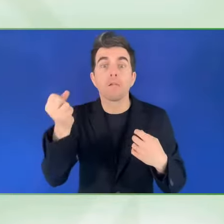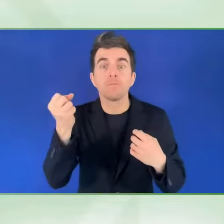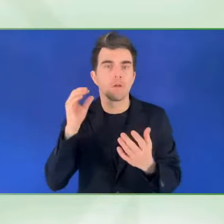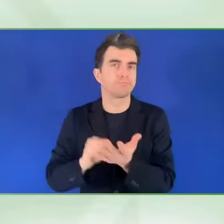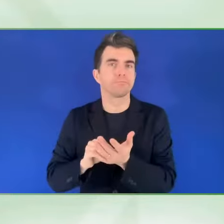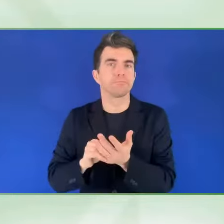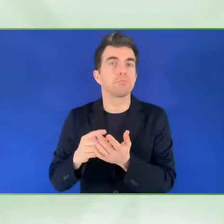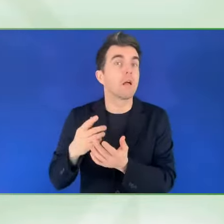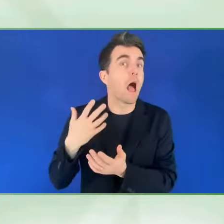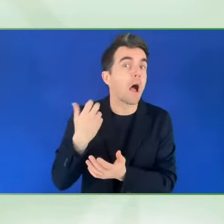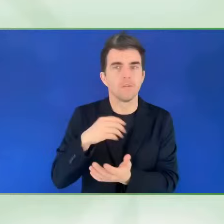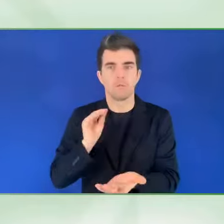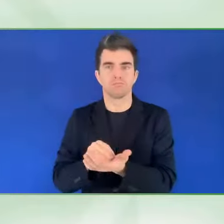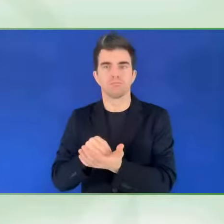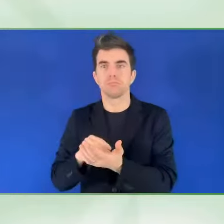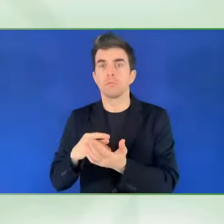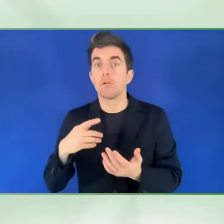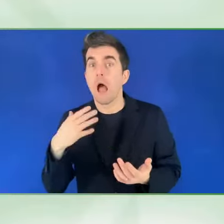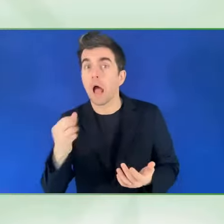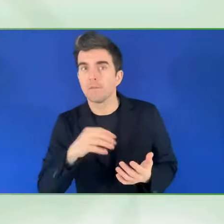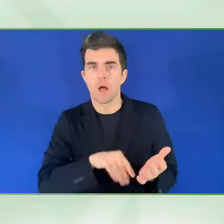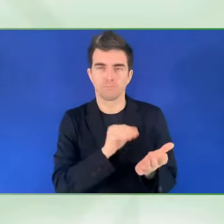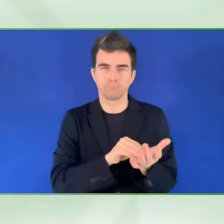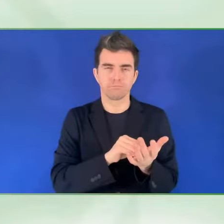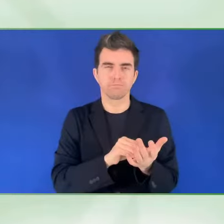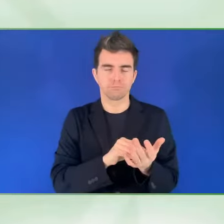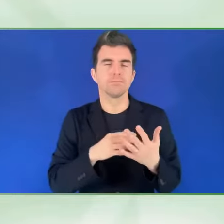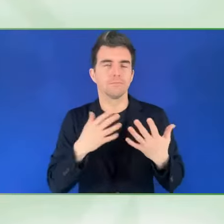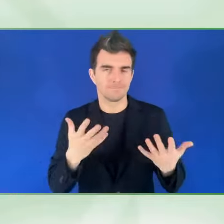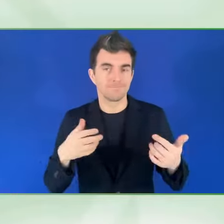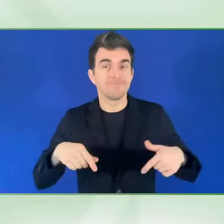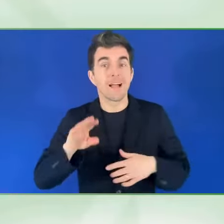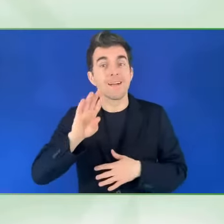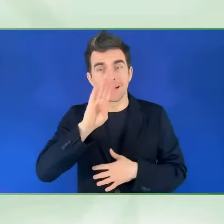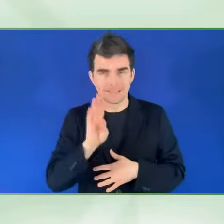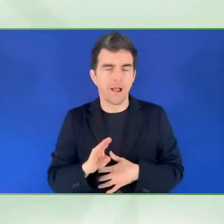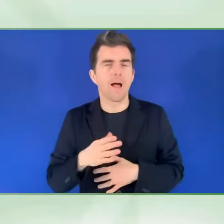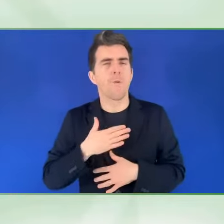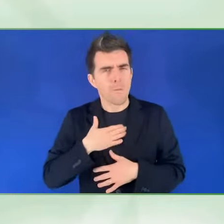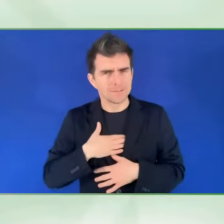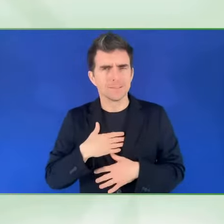Sign language, closed captions and, audio description. In 21, there was the first completely accessible and online theatre play of the Brazilian internet.